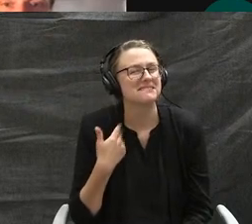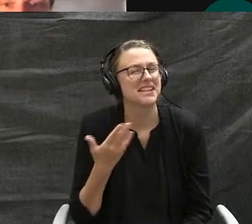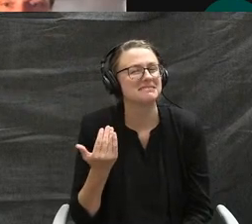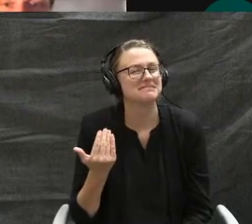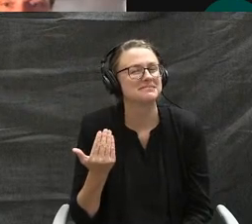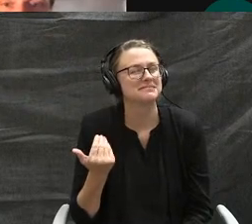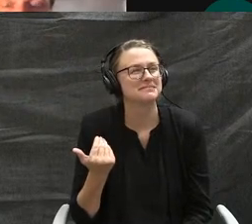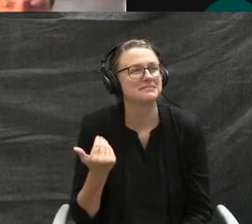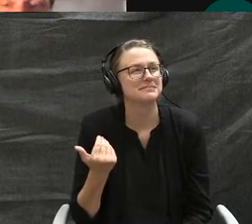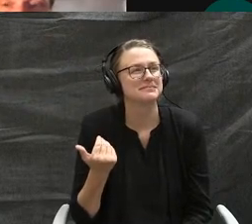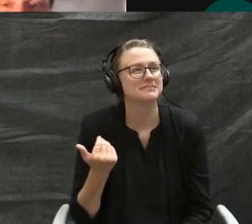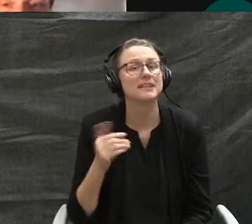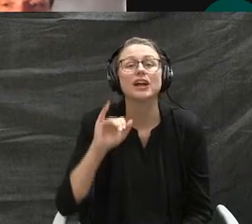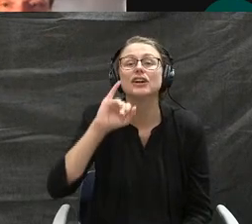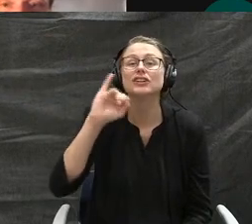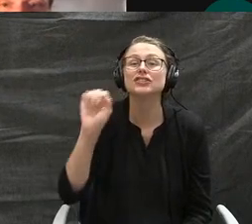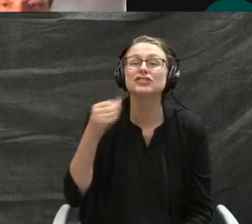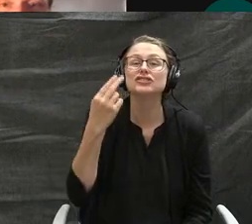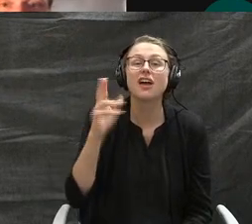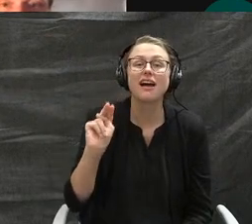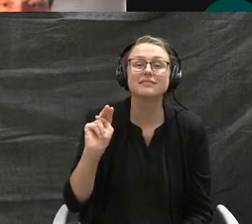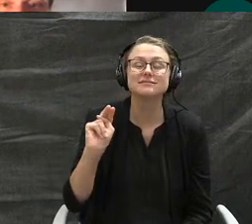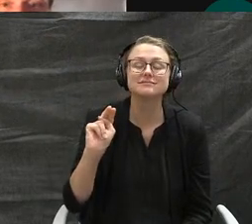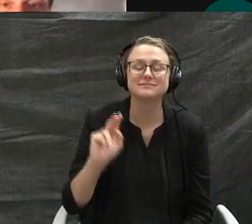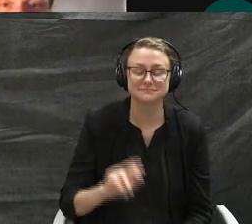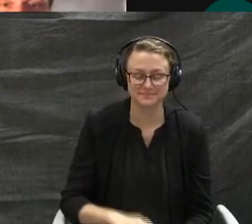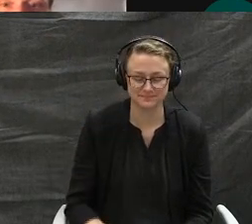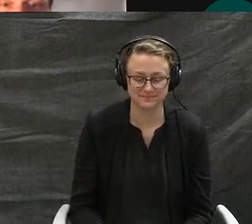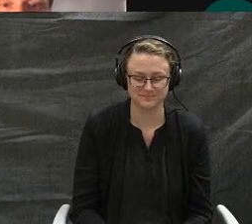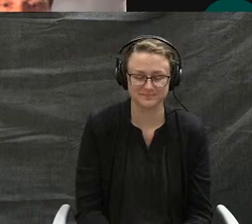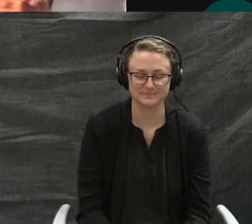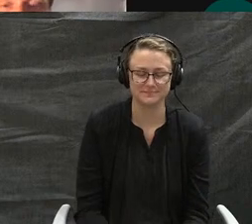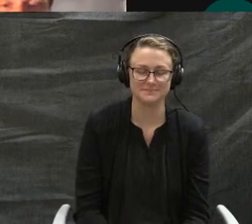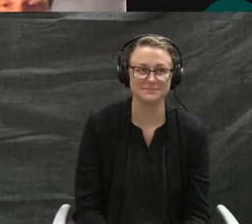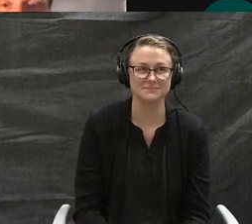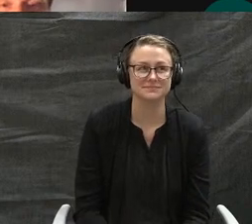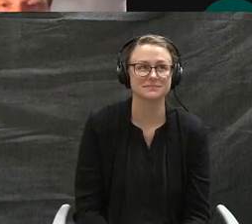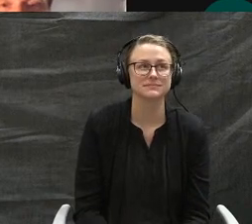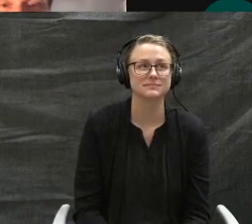John. Yeah, so one. Not not a question, just so maybe